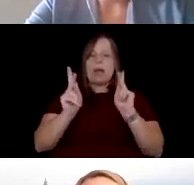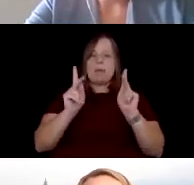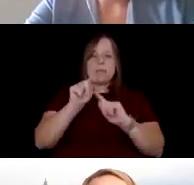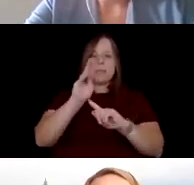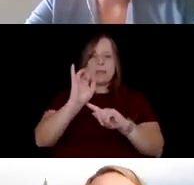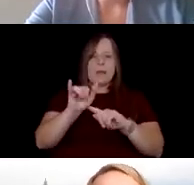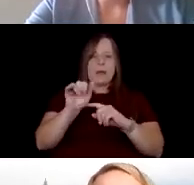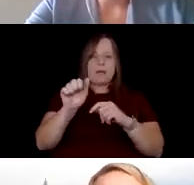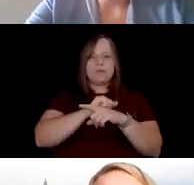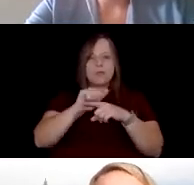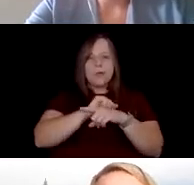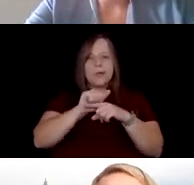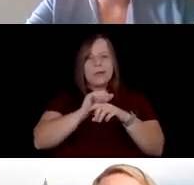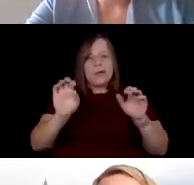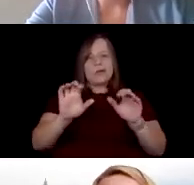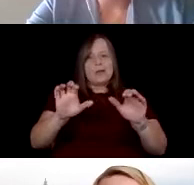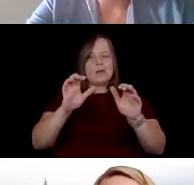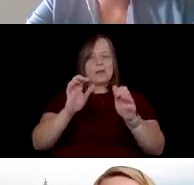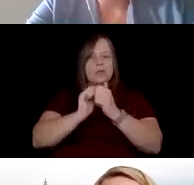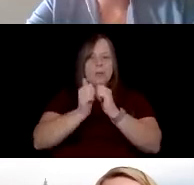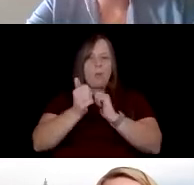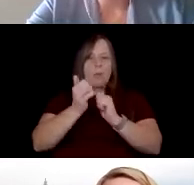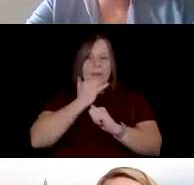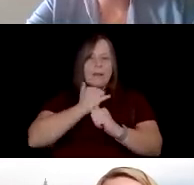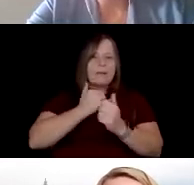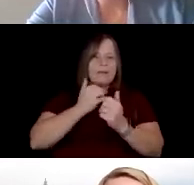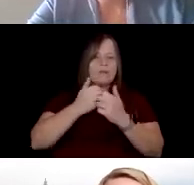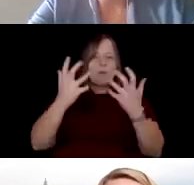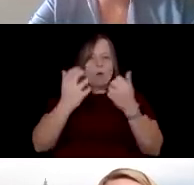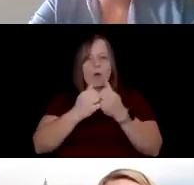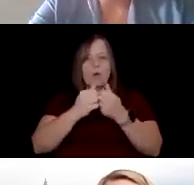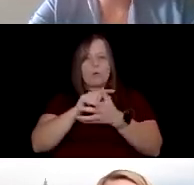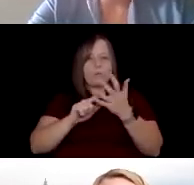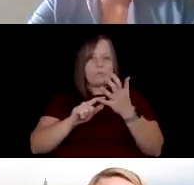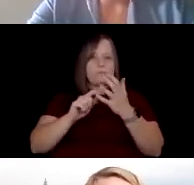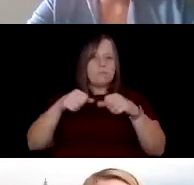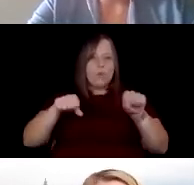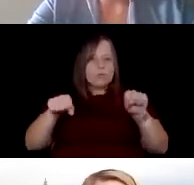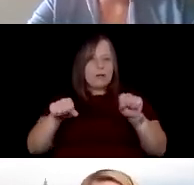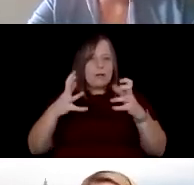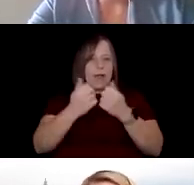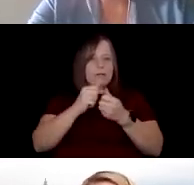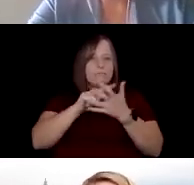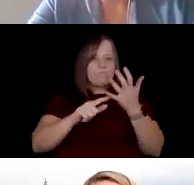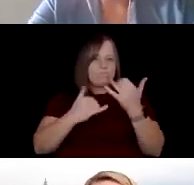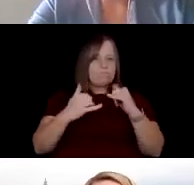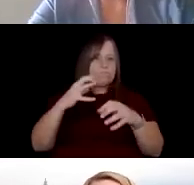from training exercises, from sports accidents, from car crashes, motorcycle accidents. These are all things that only happen